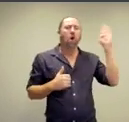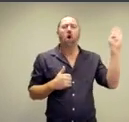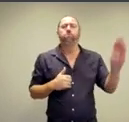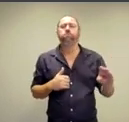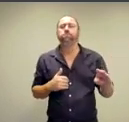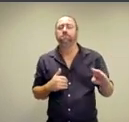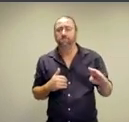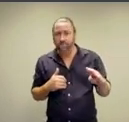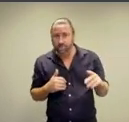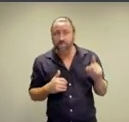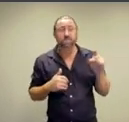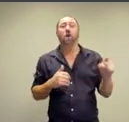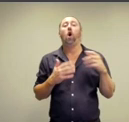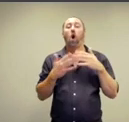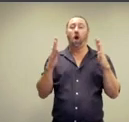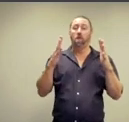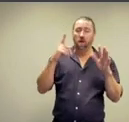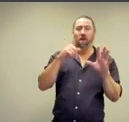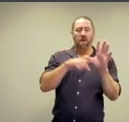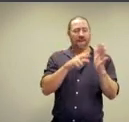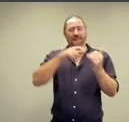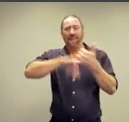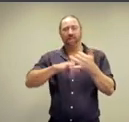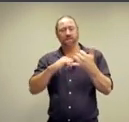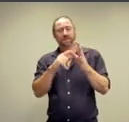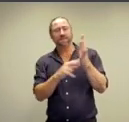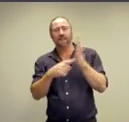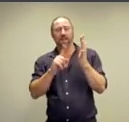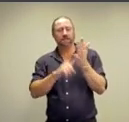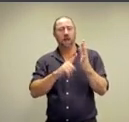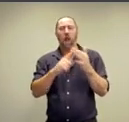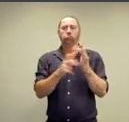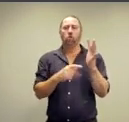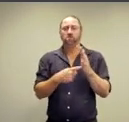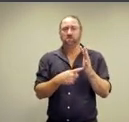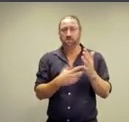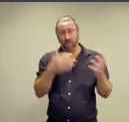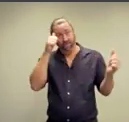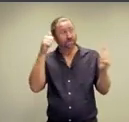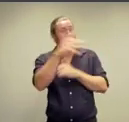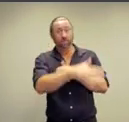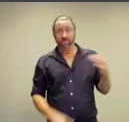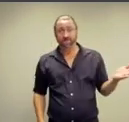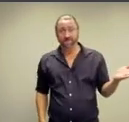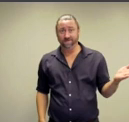and he quickly returned to open the House of Yves Saint Laurent which